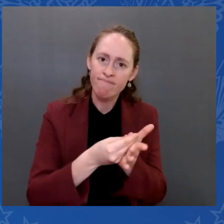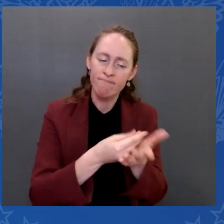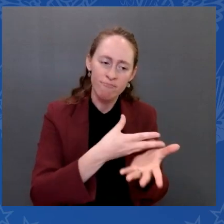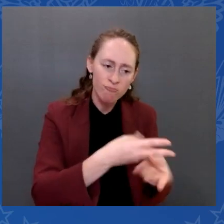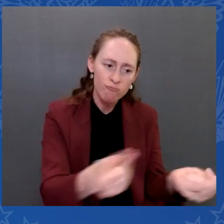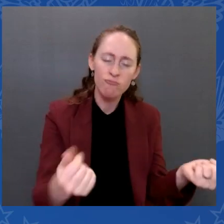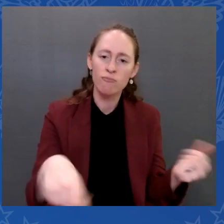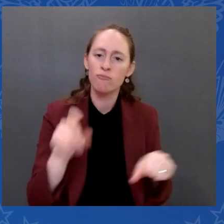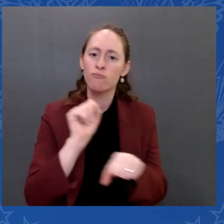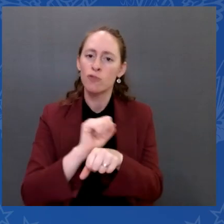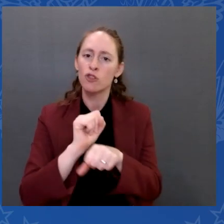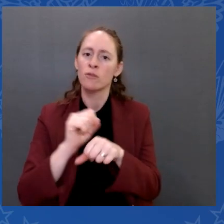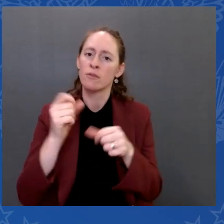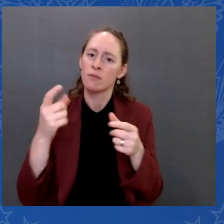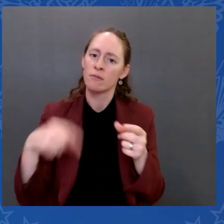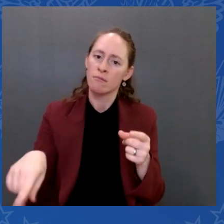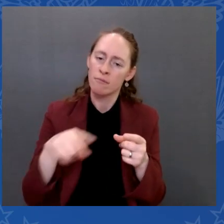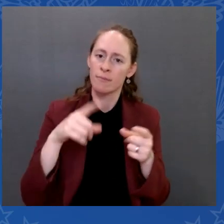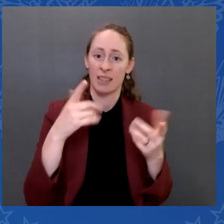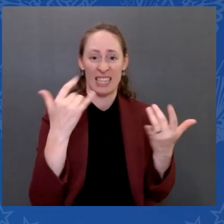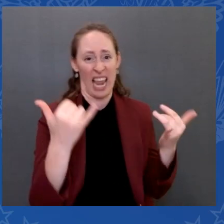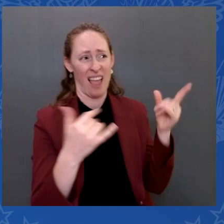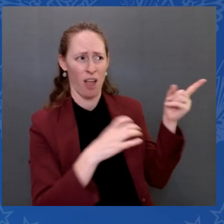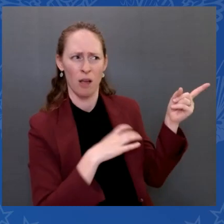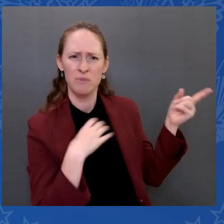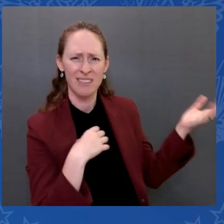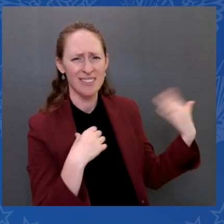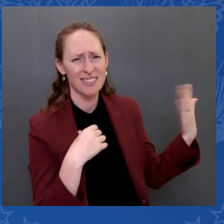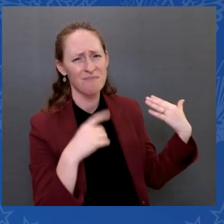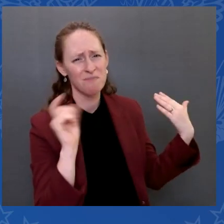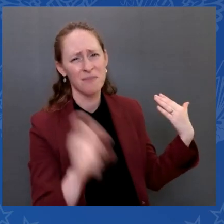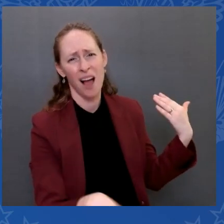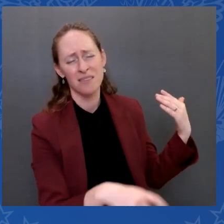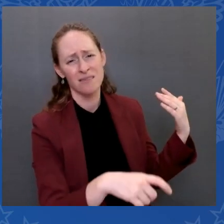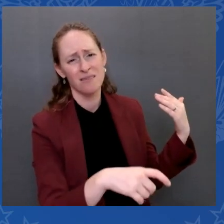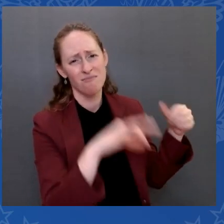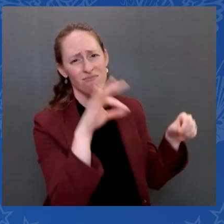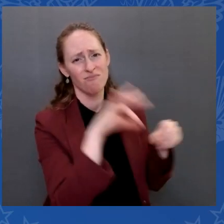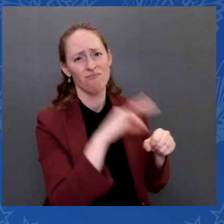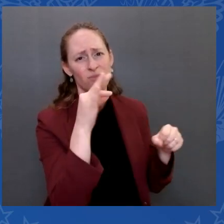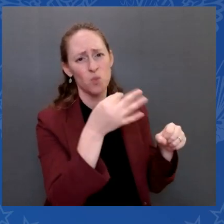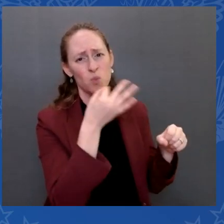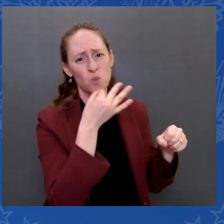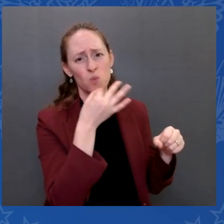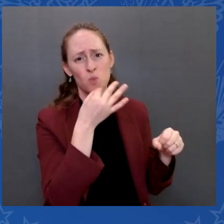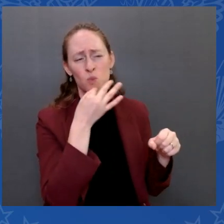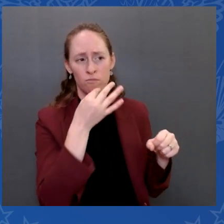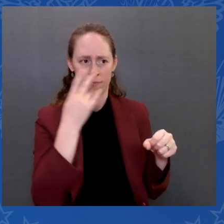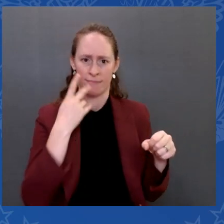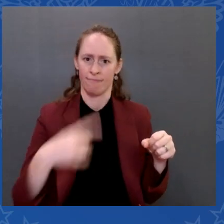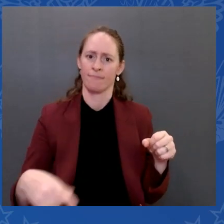to the world that we're serious about rebuilding our domestic manufacturing industry. It's good for our economy,